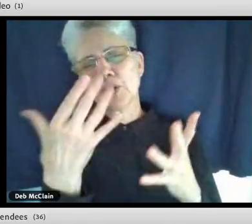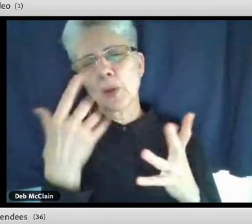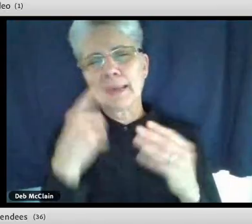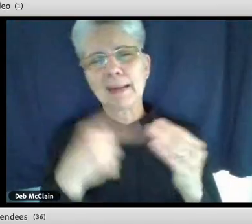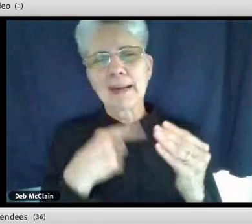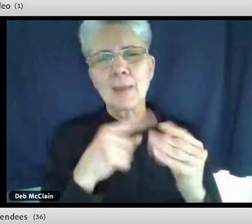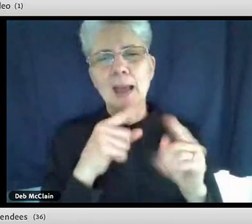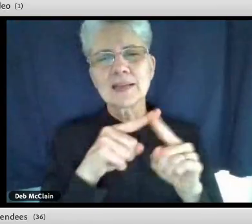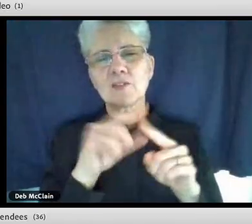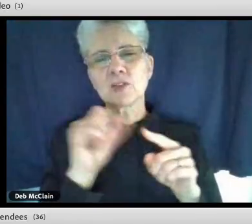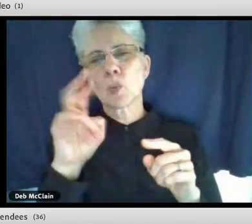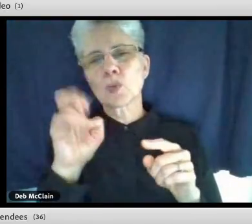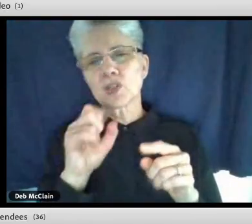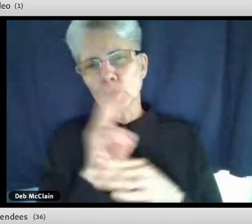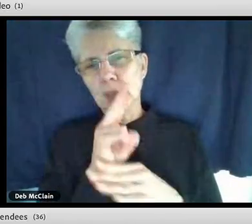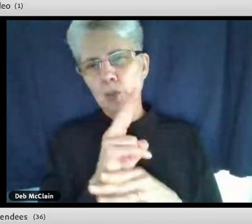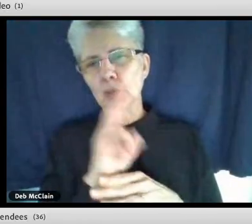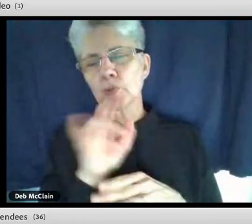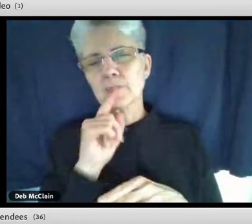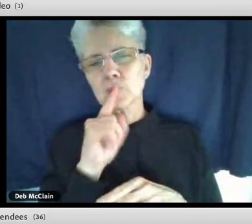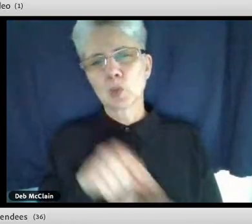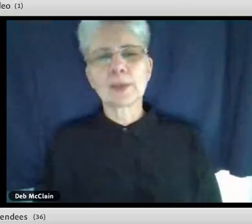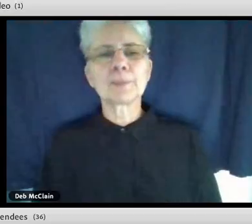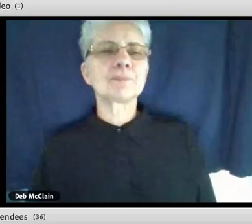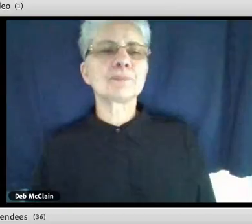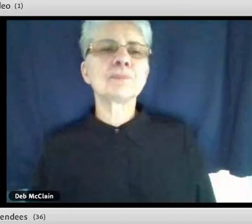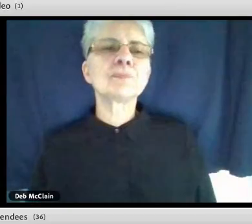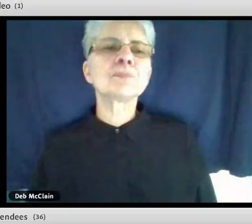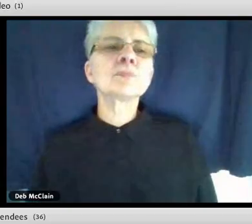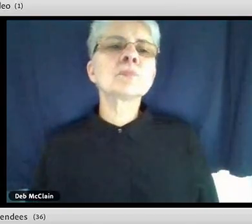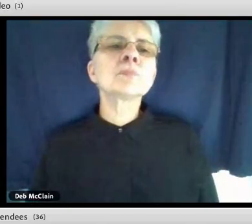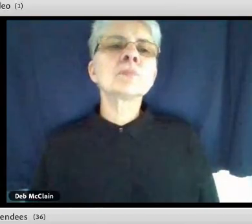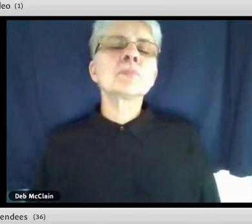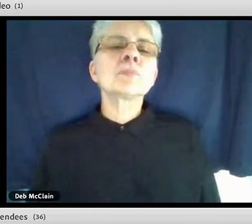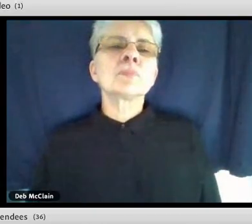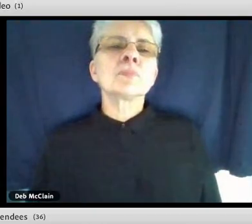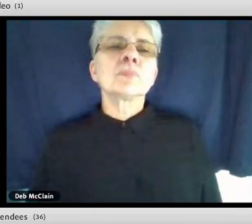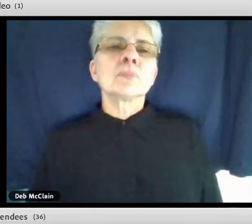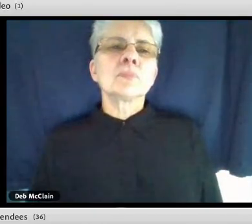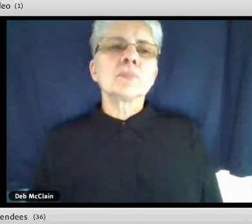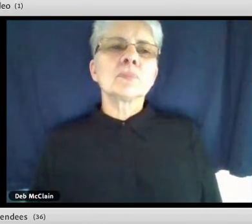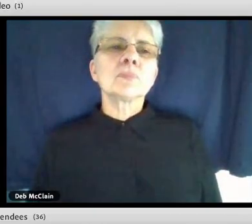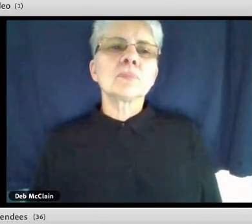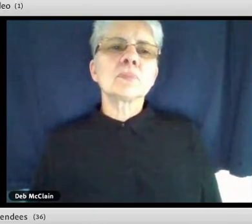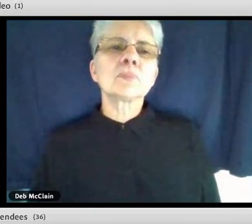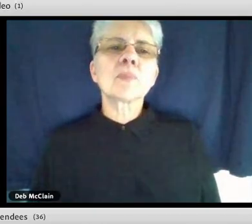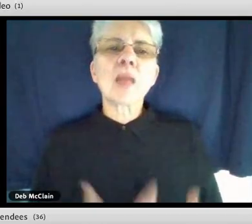20 of Google, so, again, you know, thinking about different sources that you can use. Absolutely.